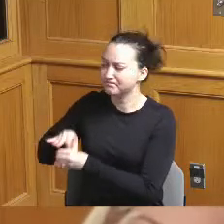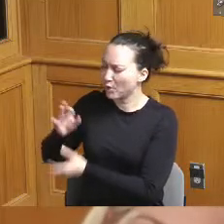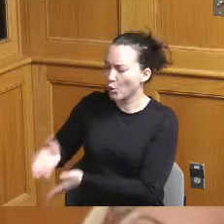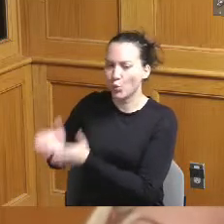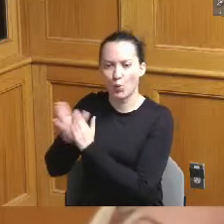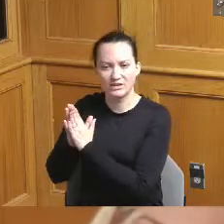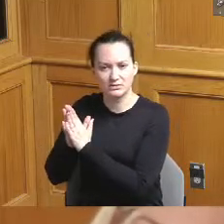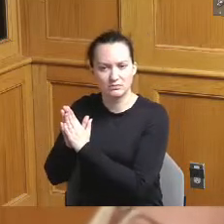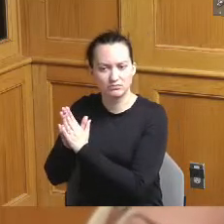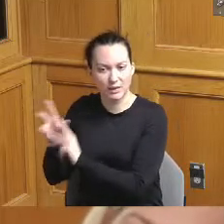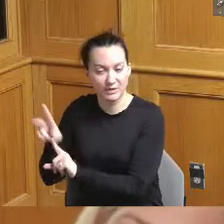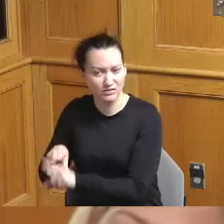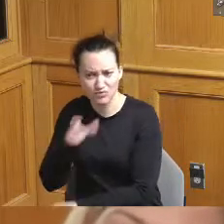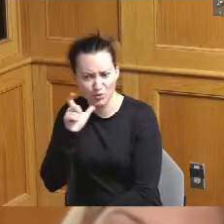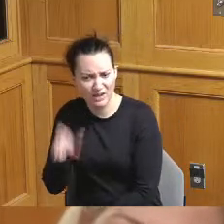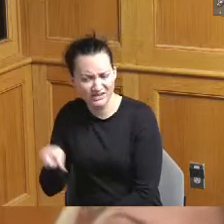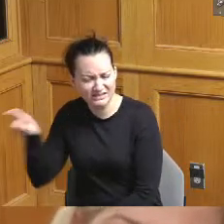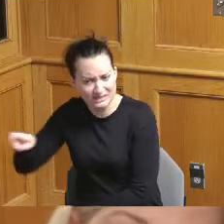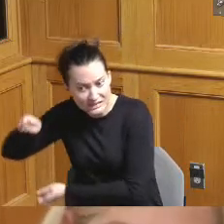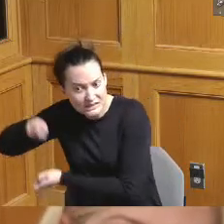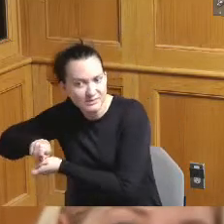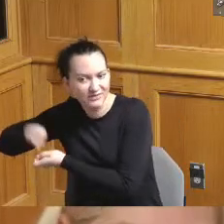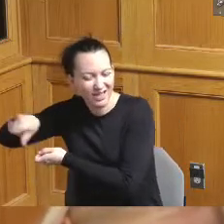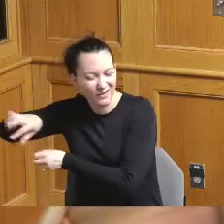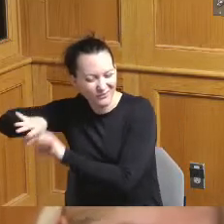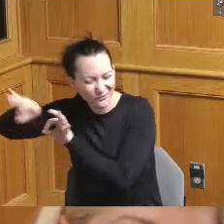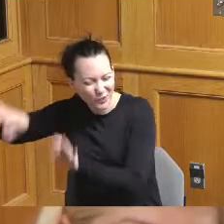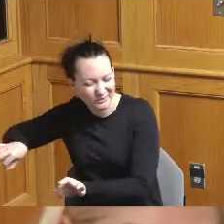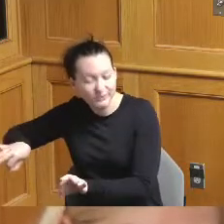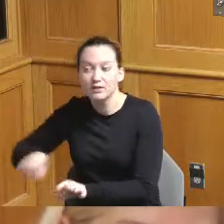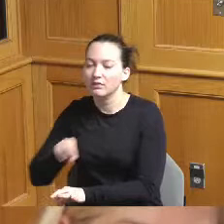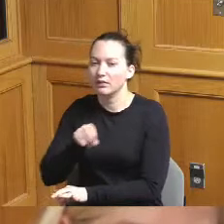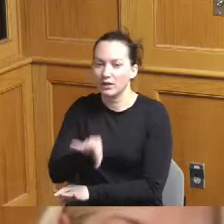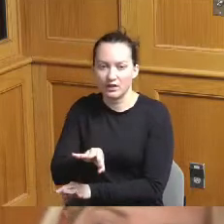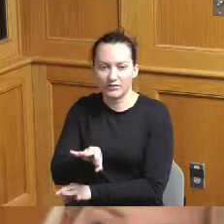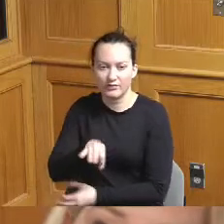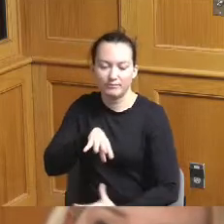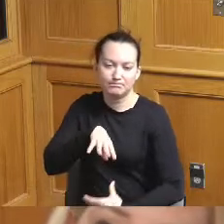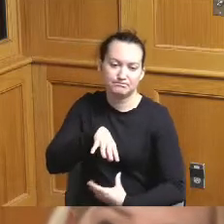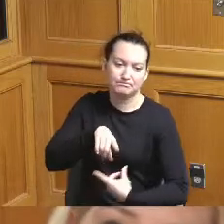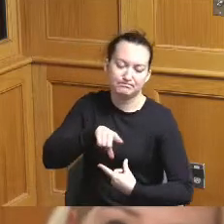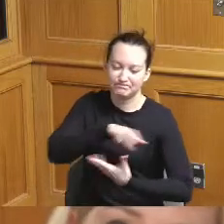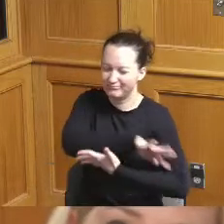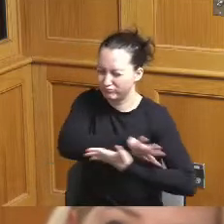application they don't have to use that precise form as long as they include all of the necessary